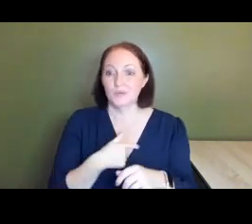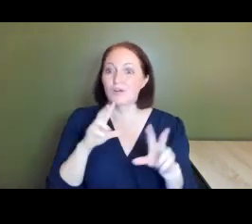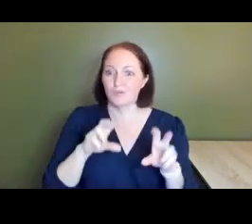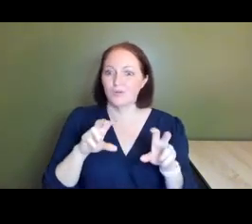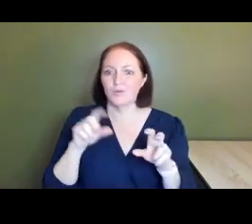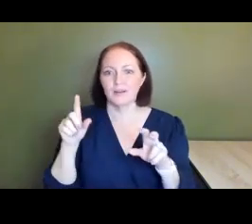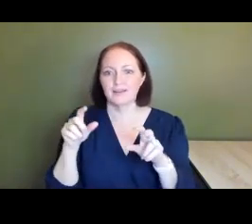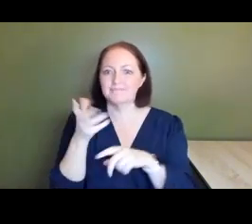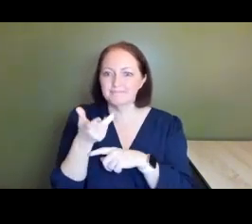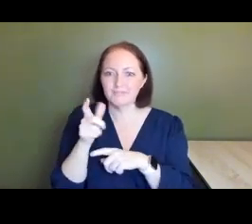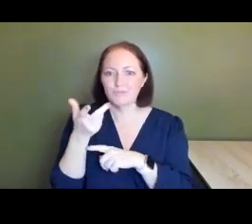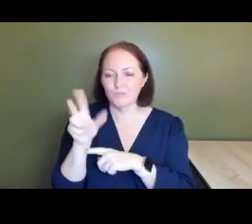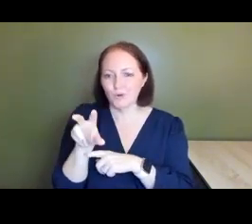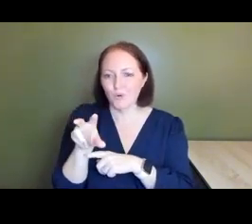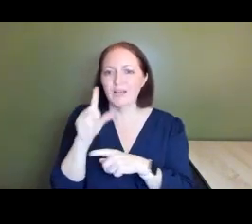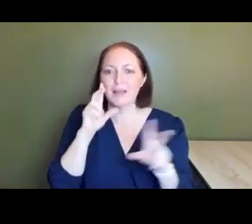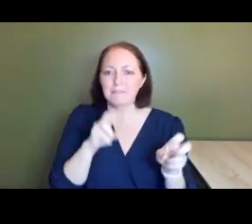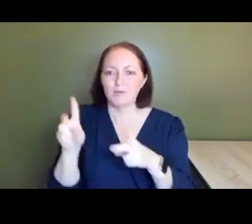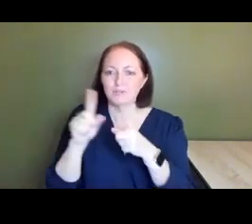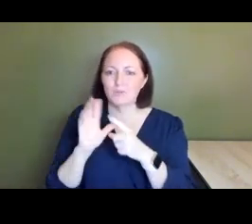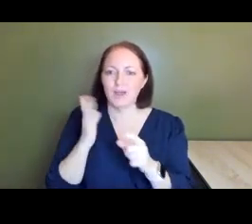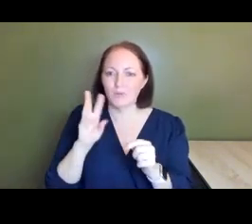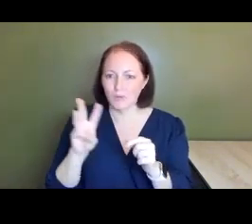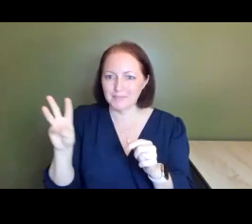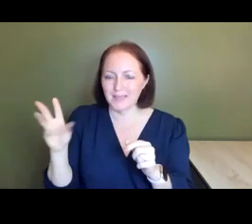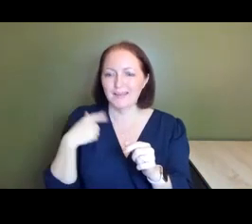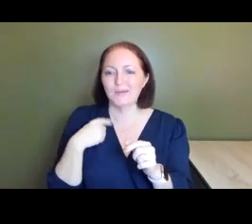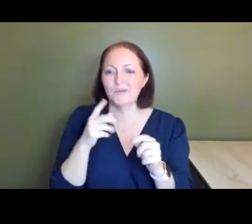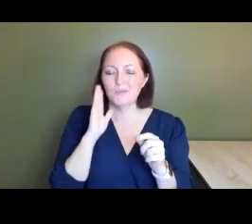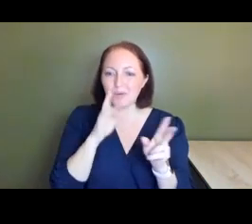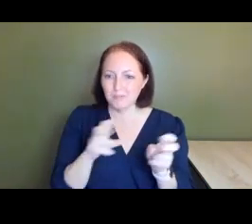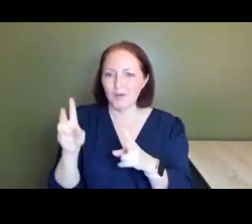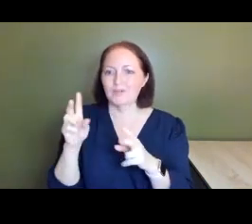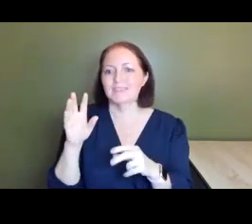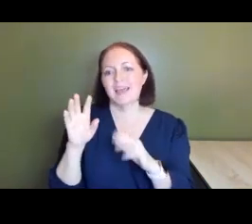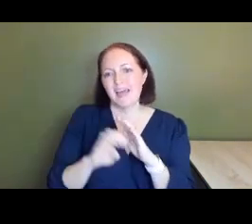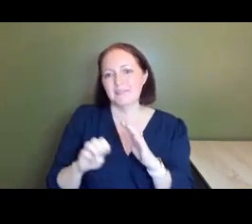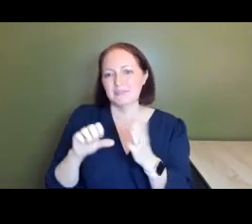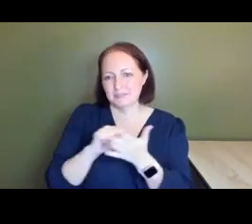we'll be posting it to our website. We will post this on the Elementary page near where